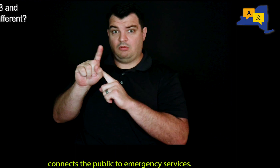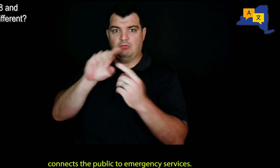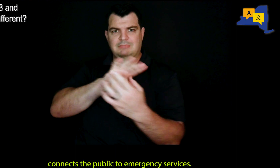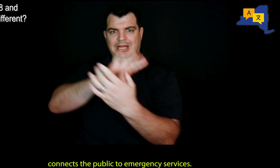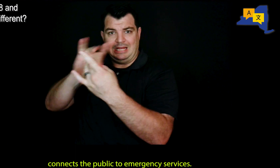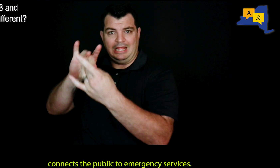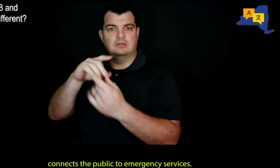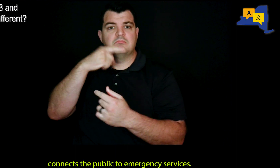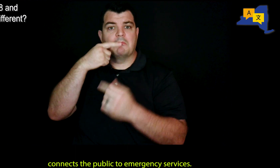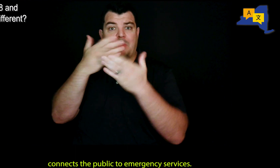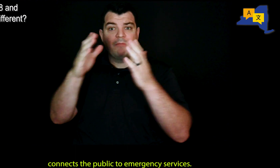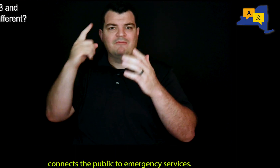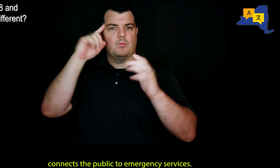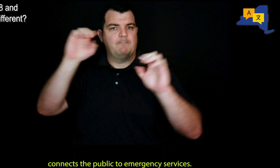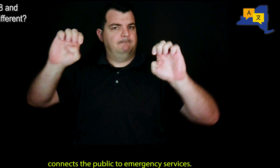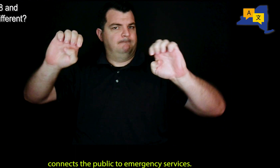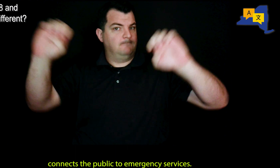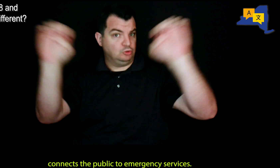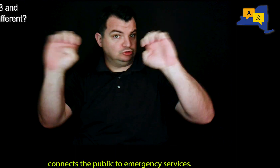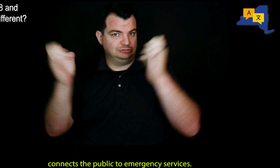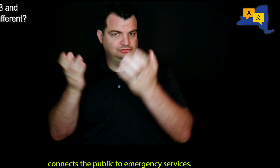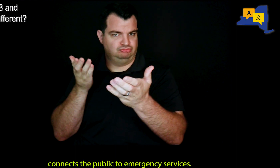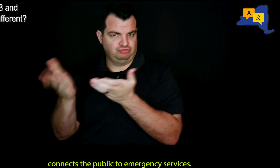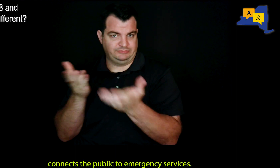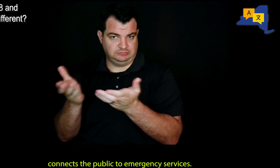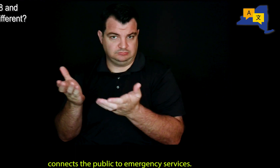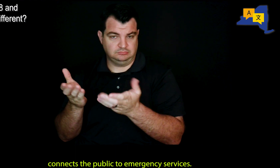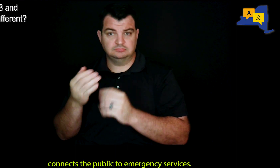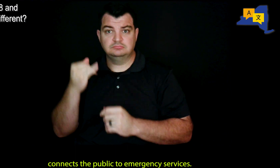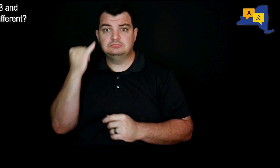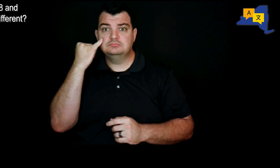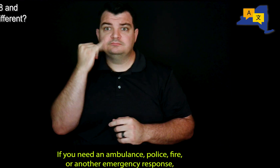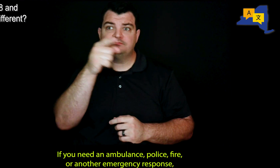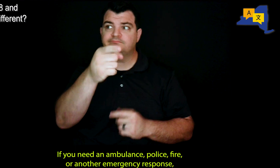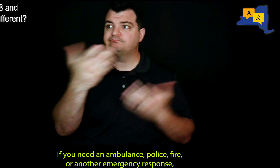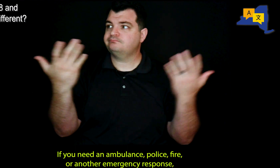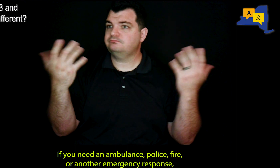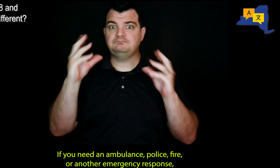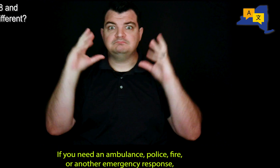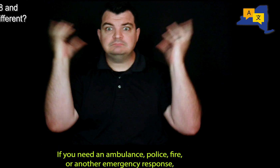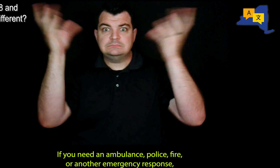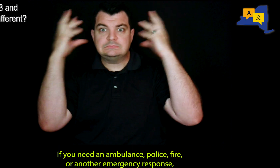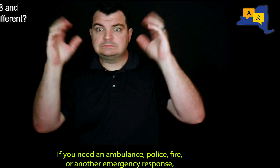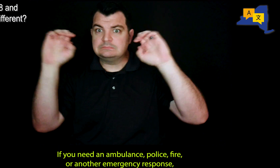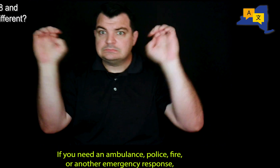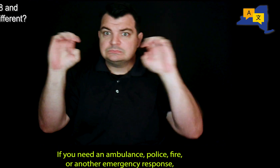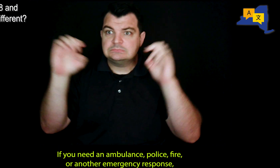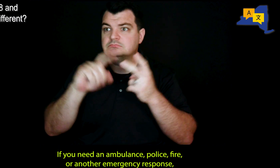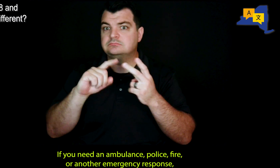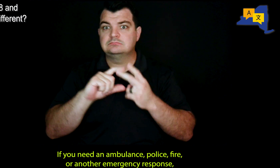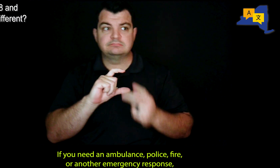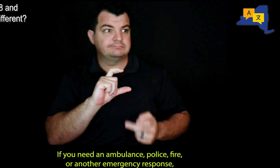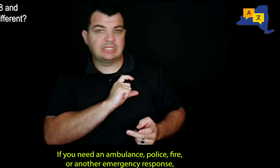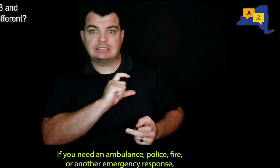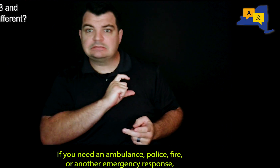connects the public to emergency services. If you need an ambulance, police, fire, or another emergency response,